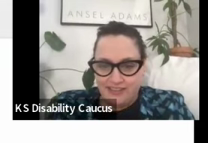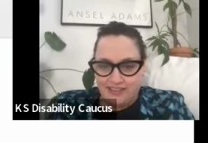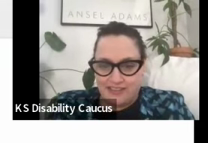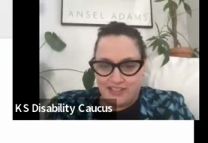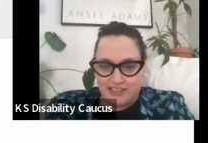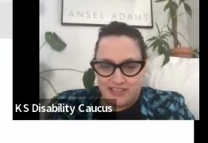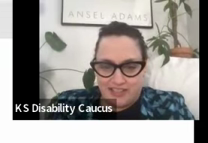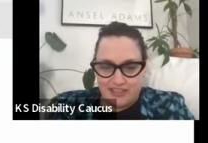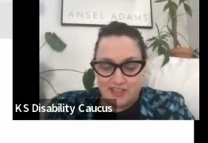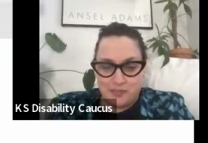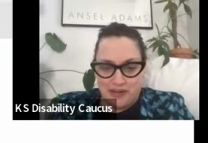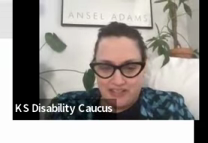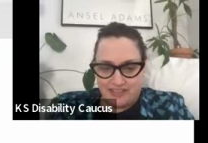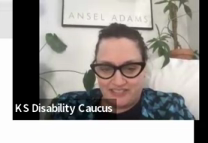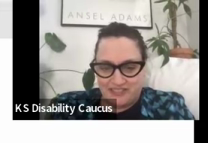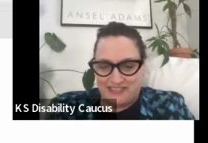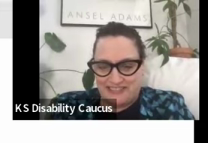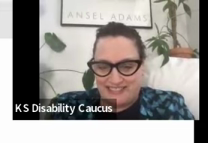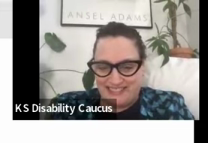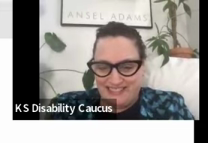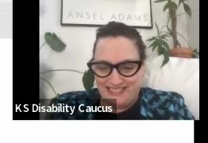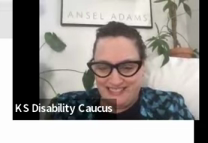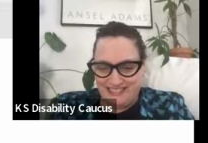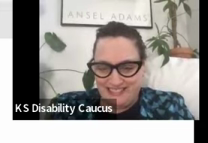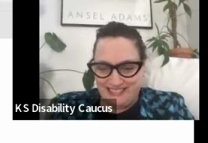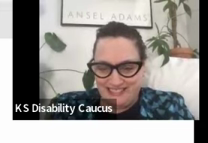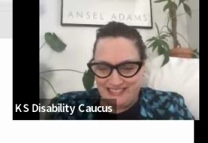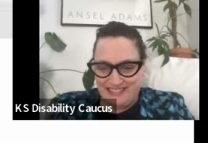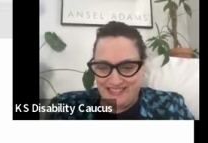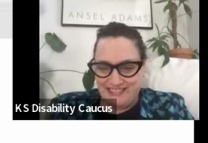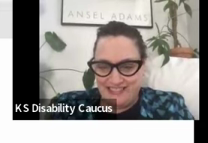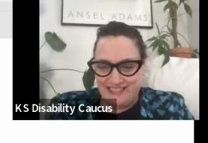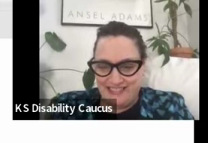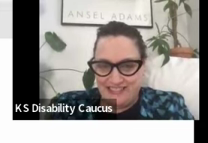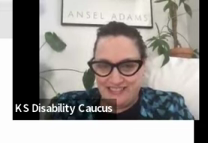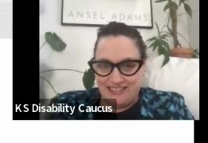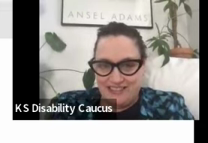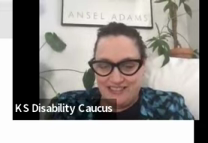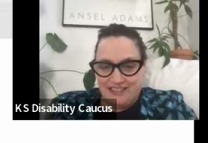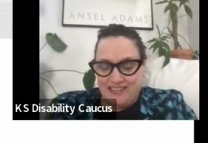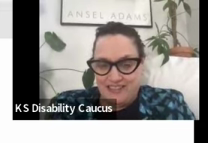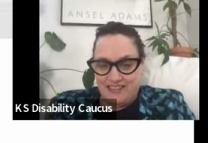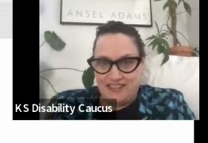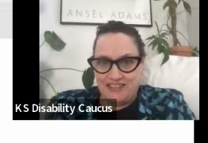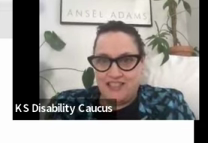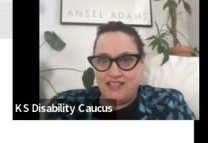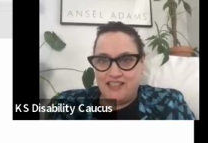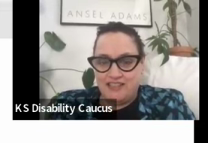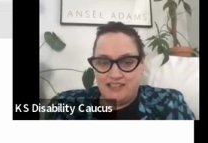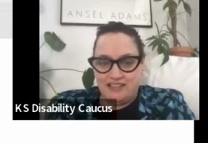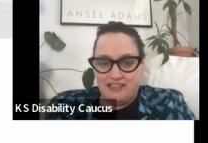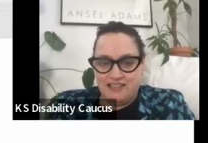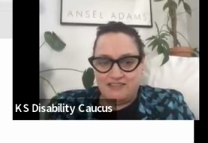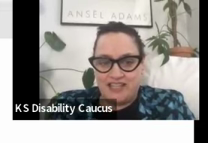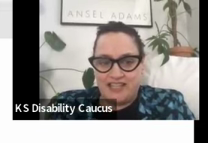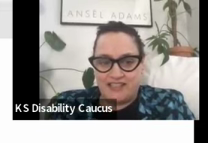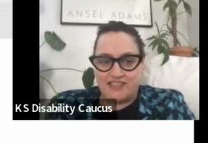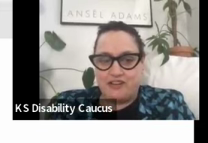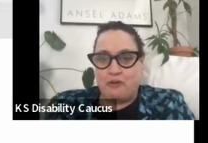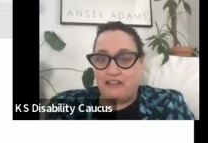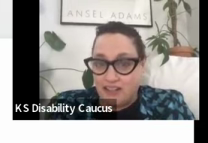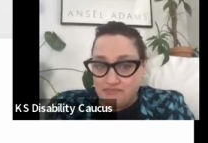Thanks to everyone who is joining us.